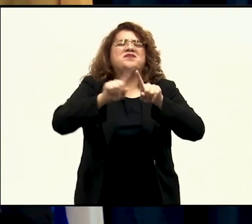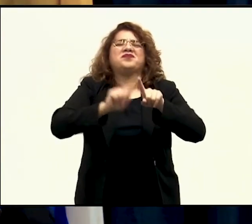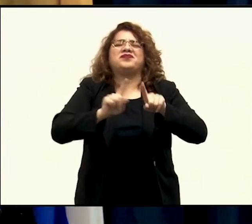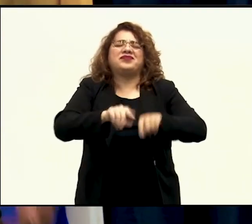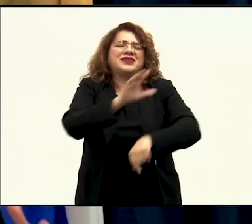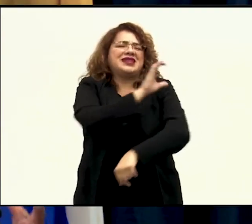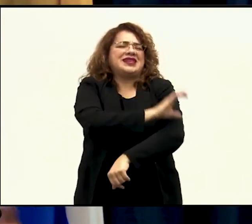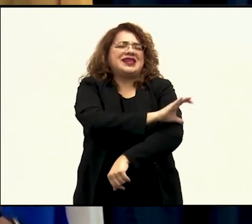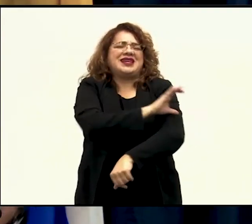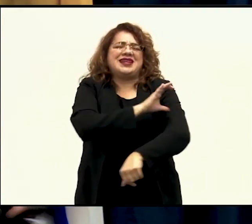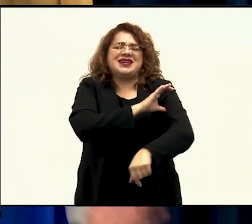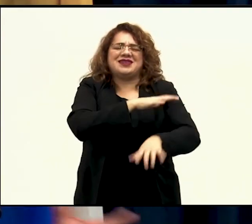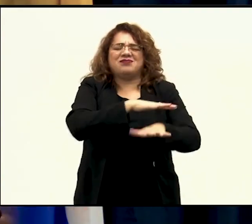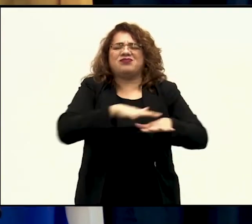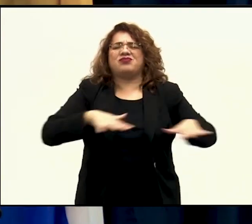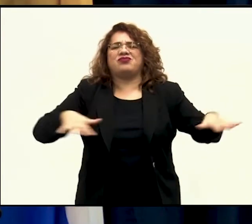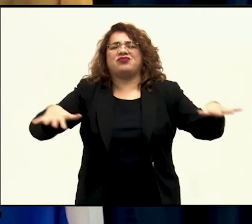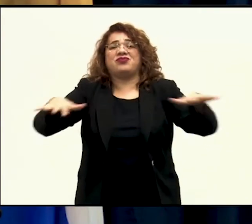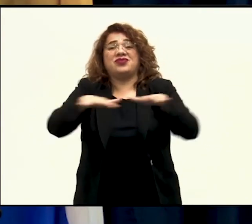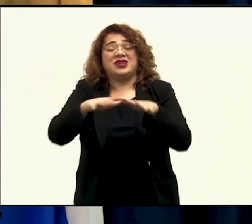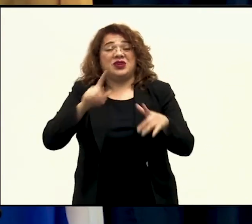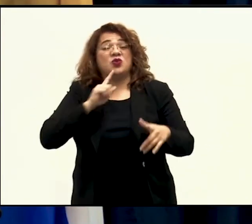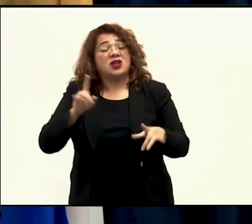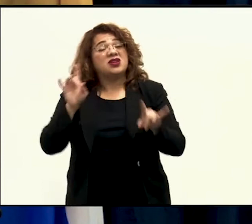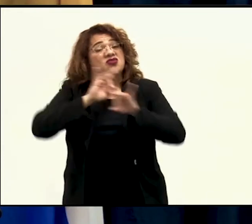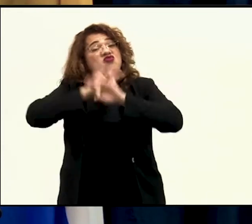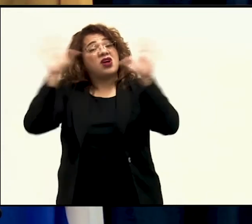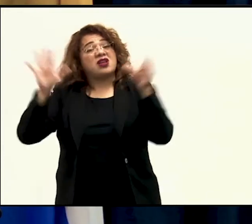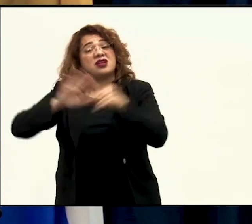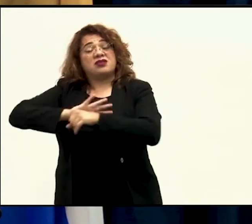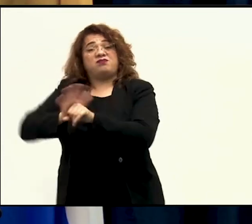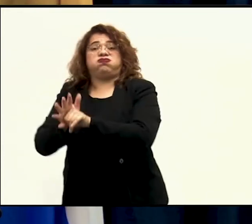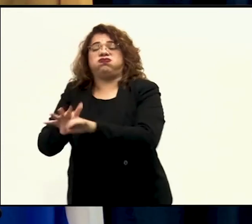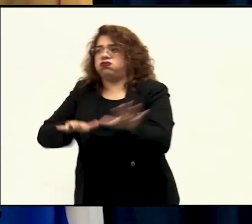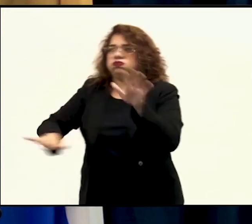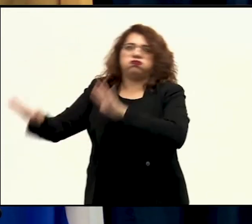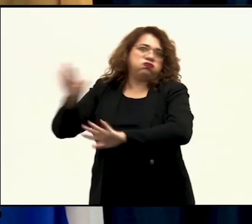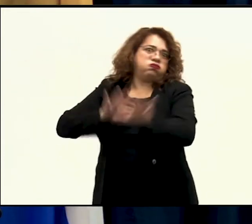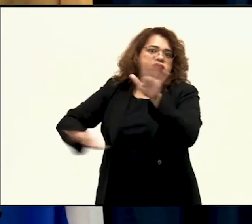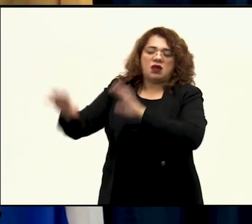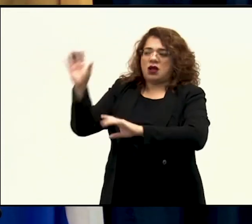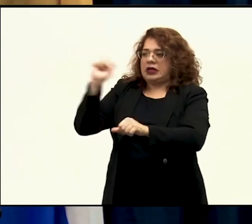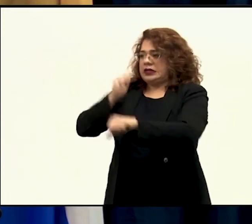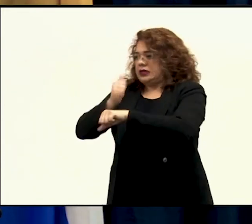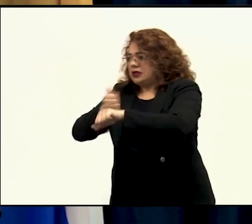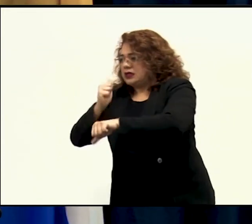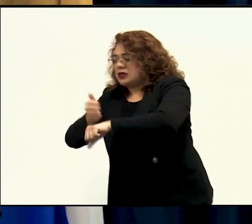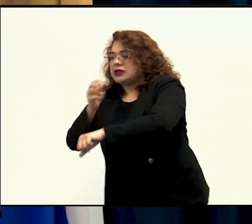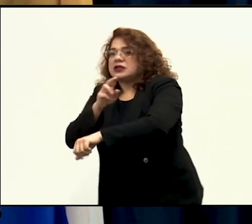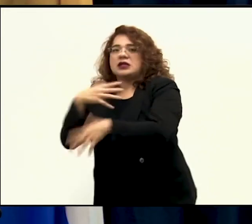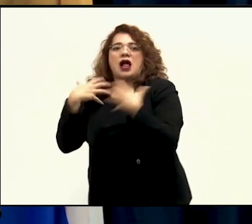We've built something out of this tragic time right now that's really really I think powerful